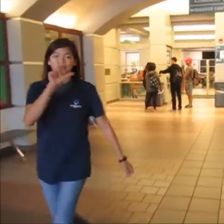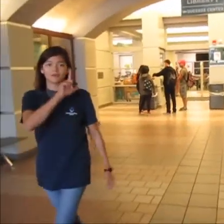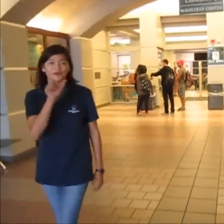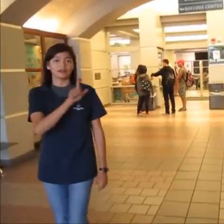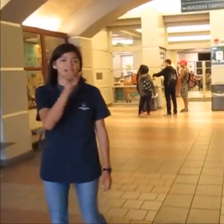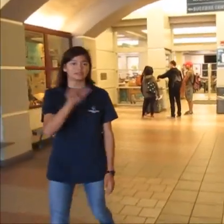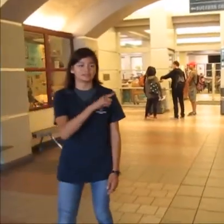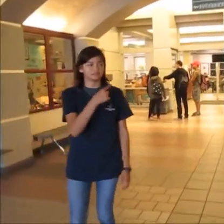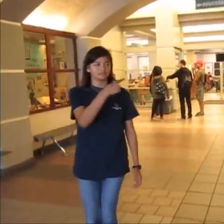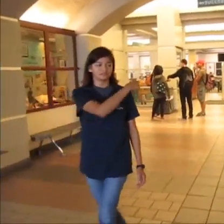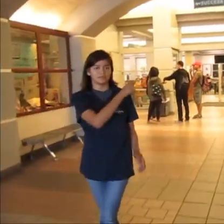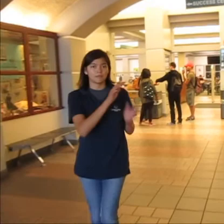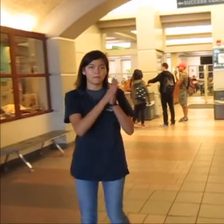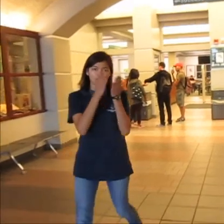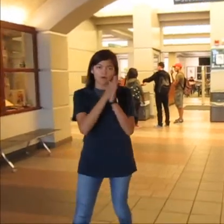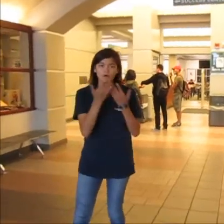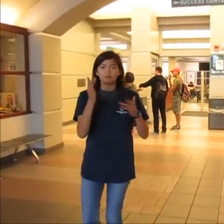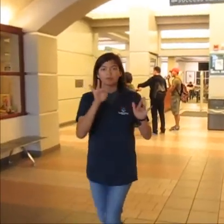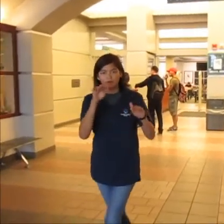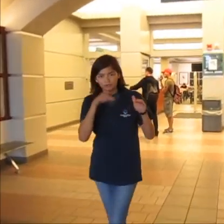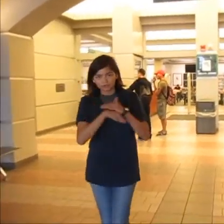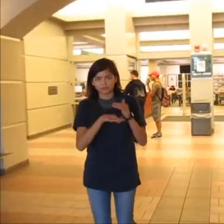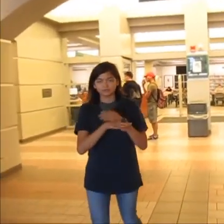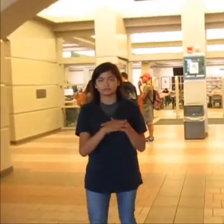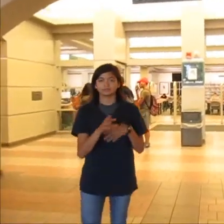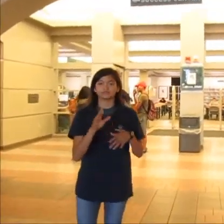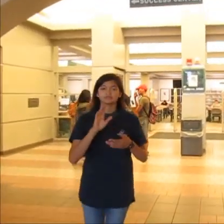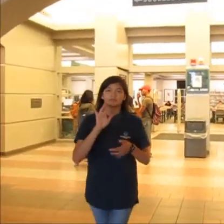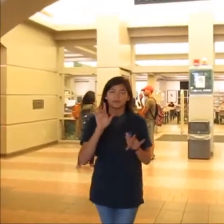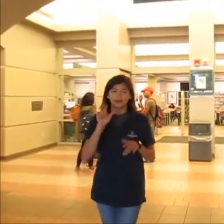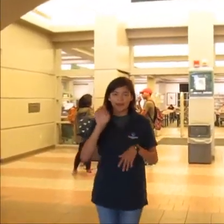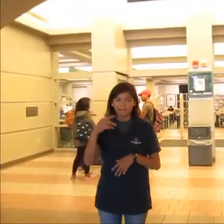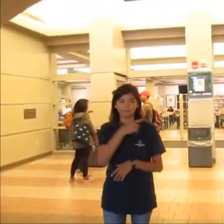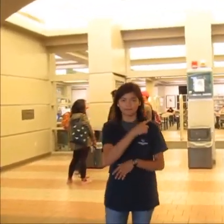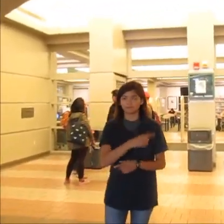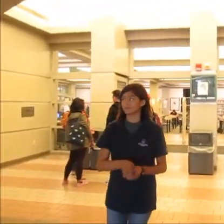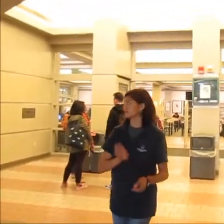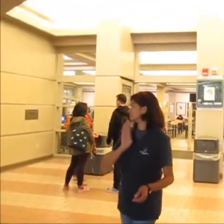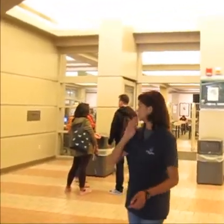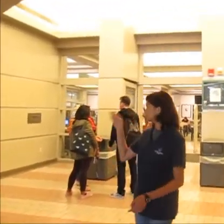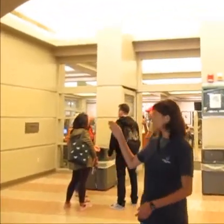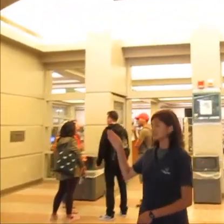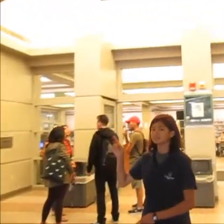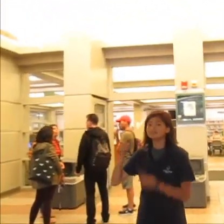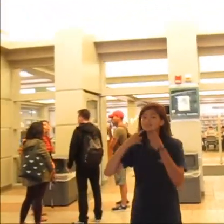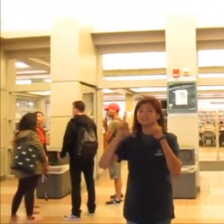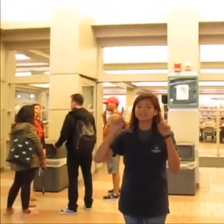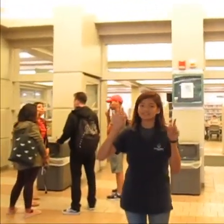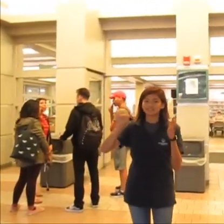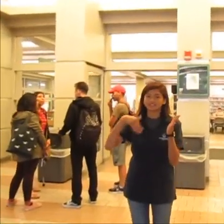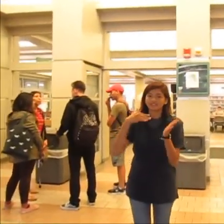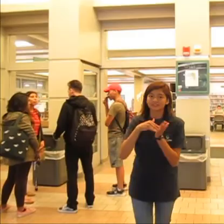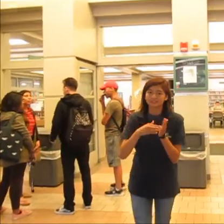This is the library for books. You also can go in to the computer lab. And that way is the Success Center.